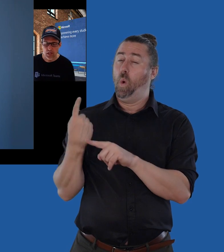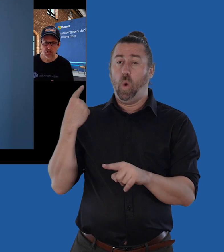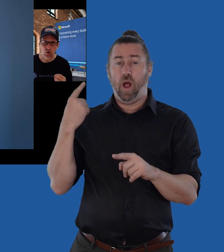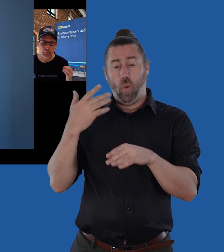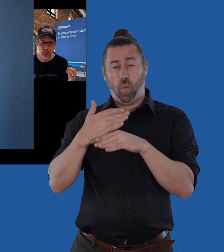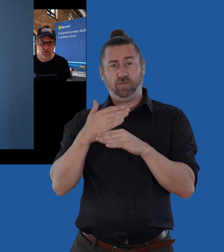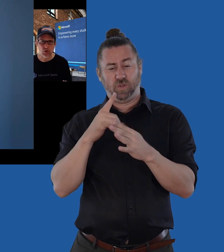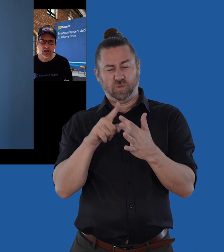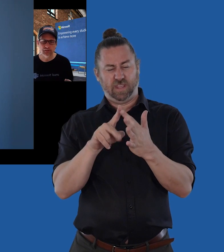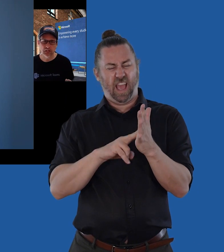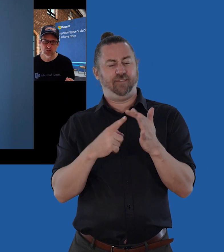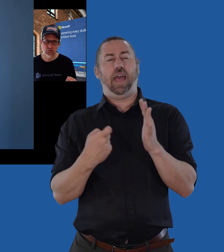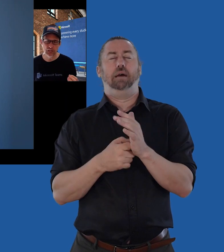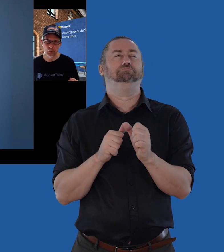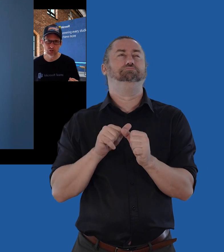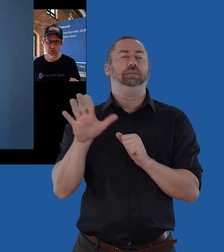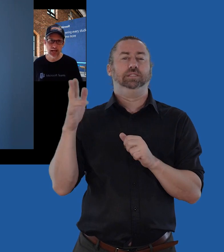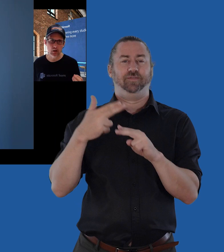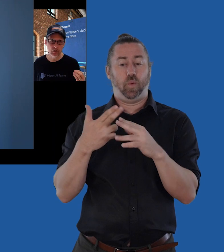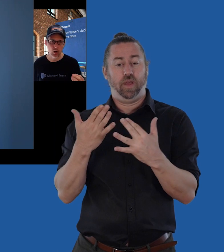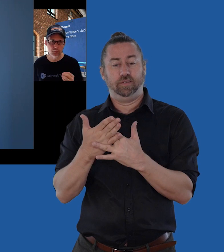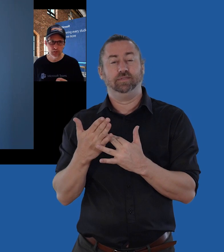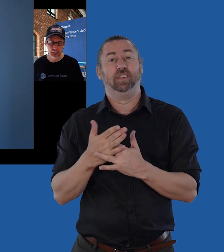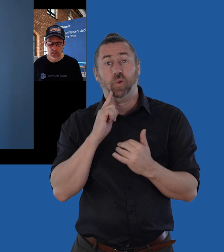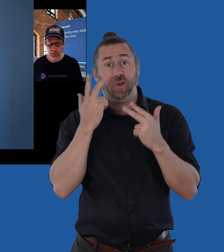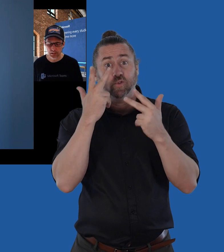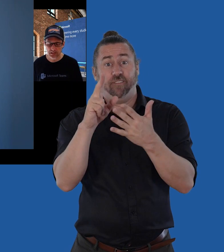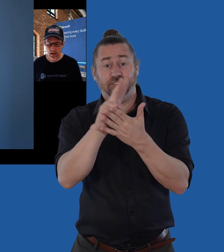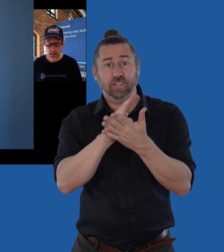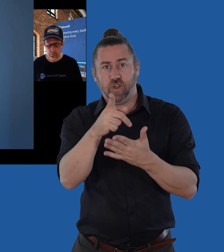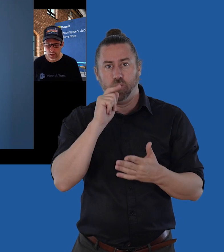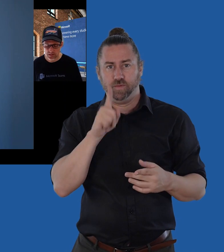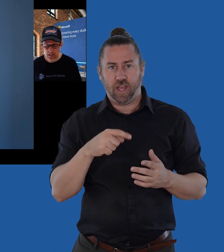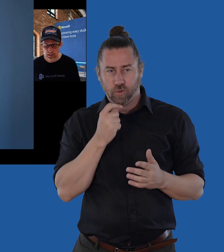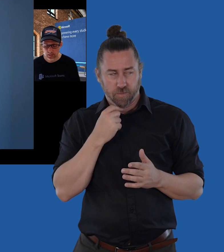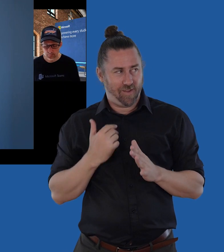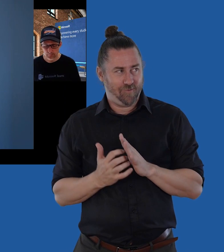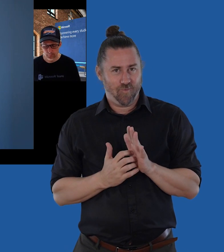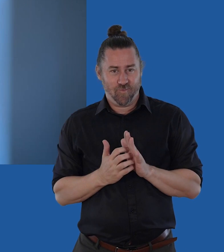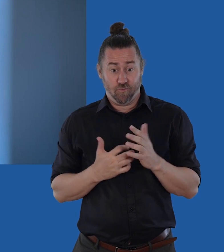So, I'm gonna show that video to you now, and hopefully, you get a bit excited about what's coming. >(VIDEO PLAYS)